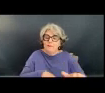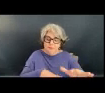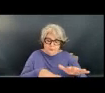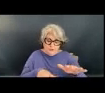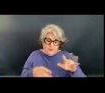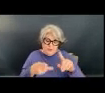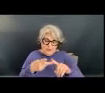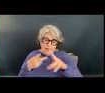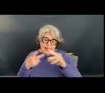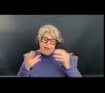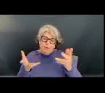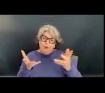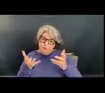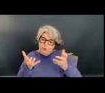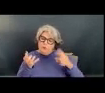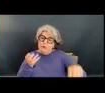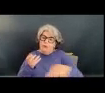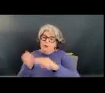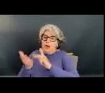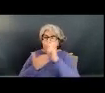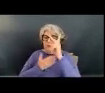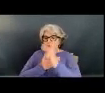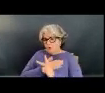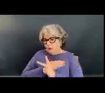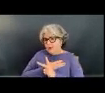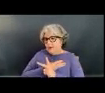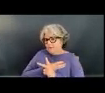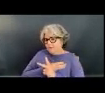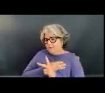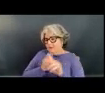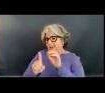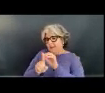We want to, through our program, expose teachers to those people